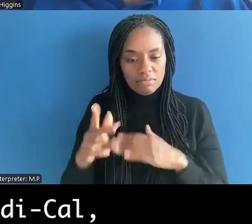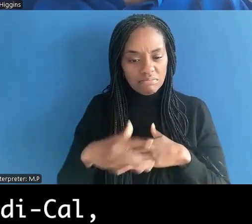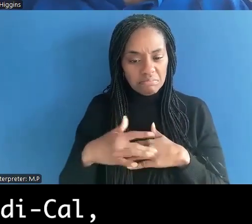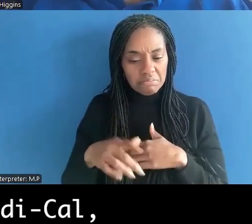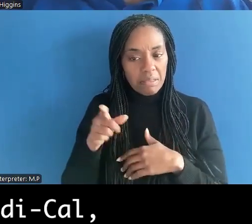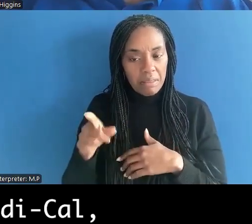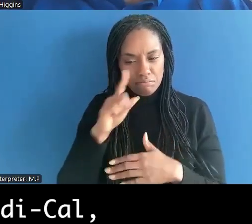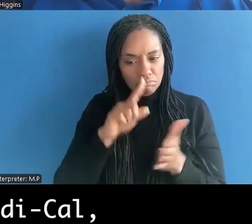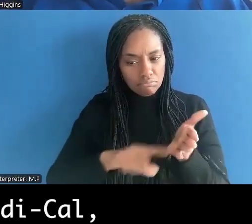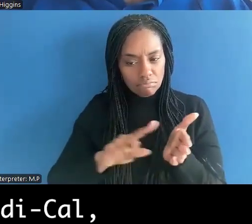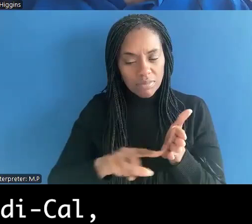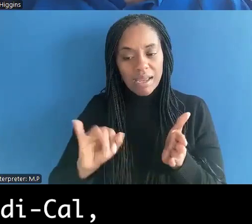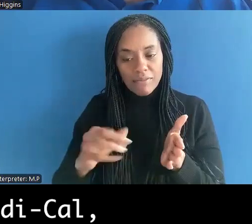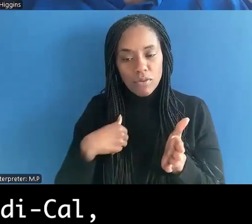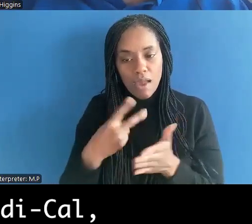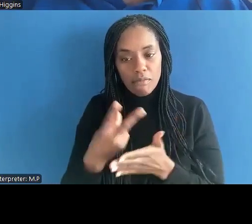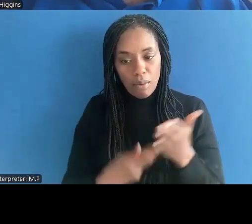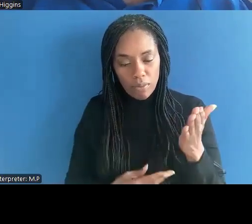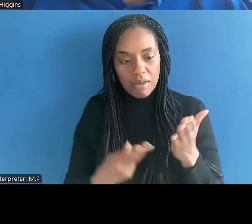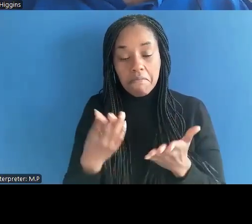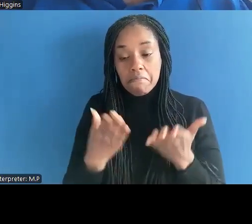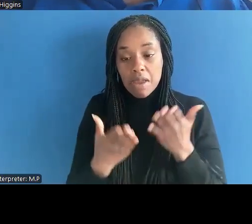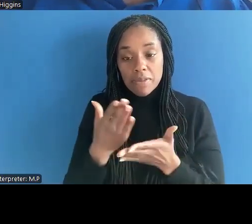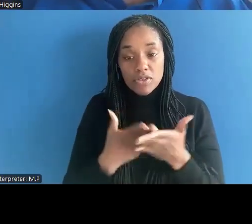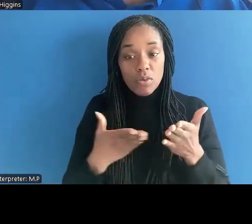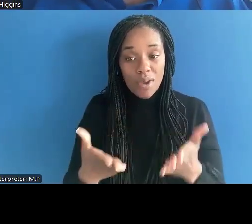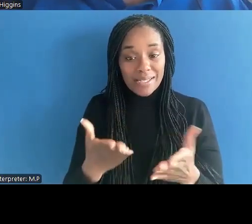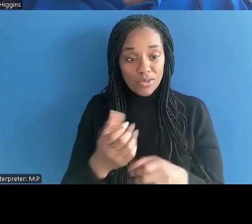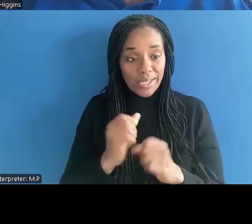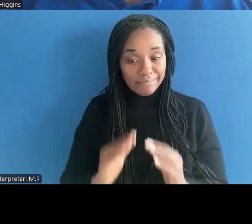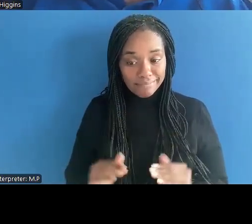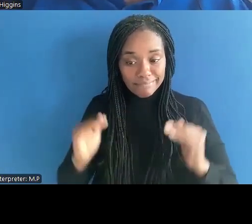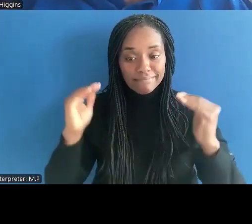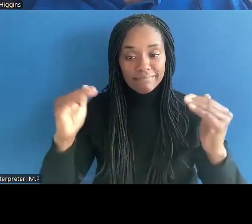If you have both Medicare and Medi-Cal, there may be ways to get enhanced benefits.